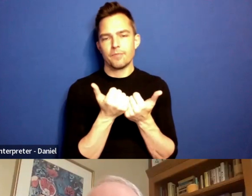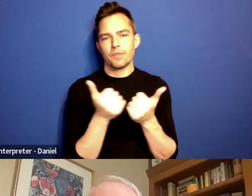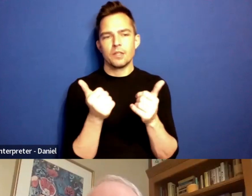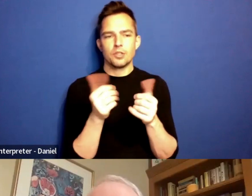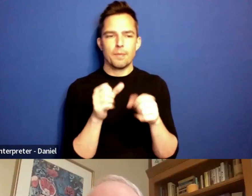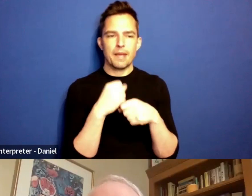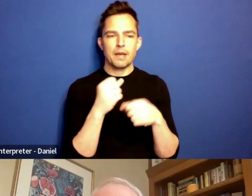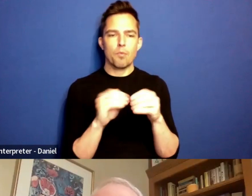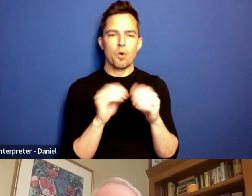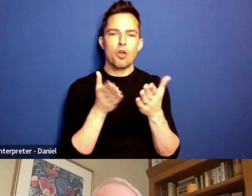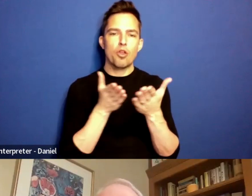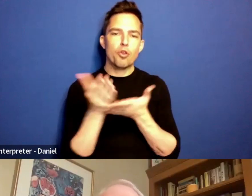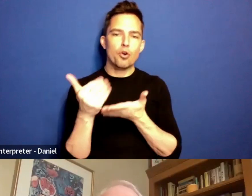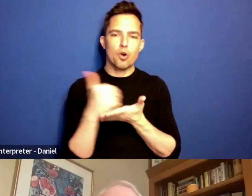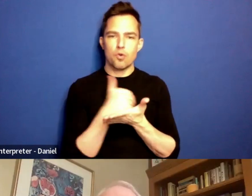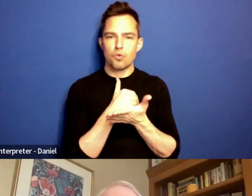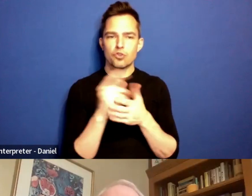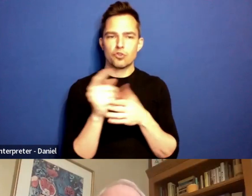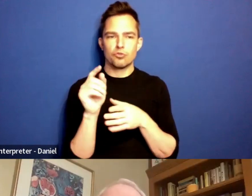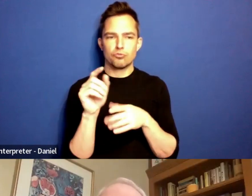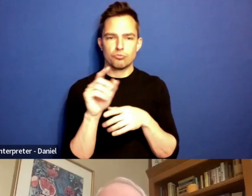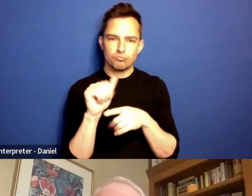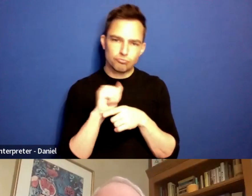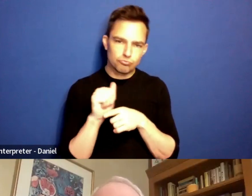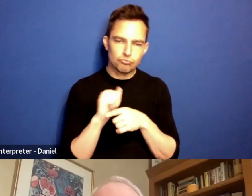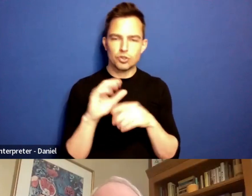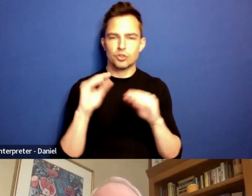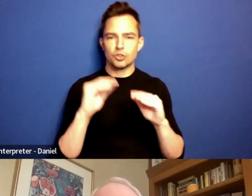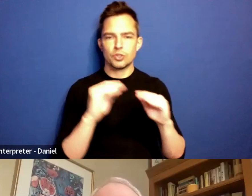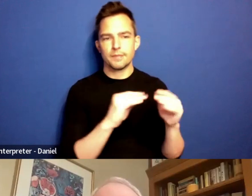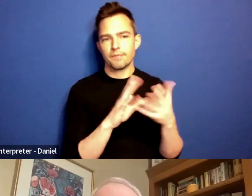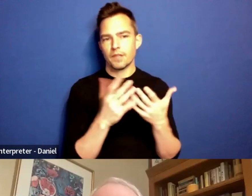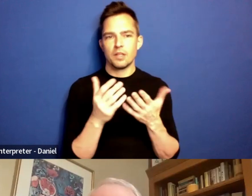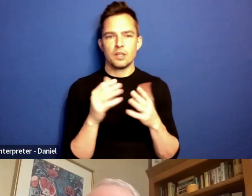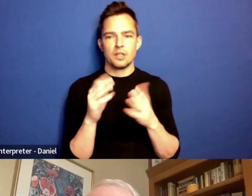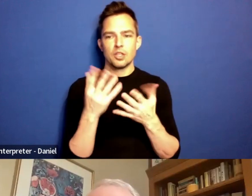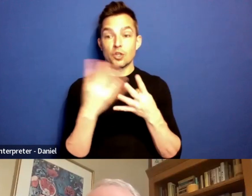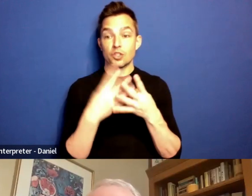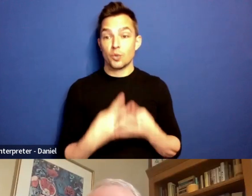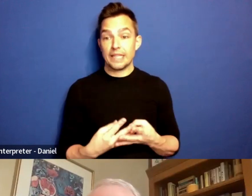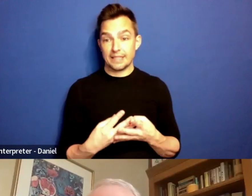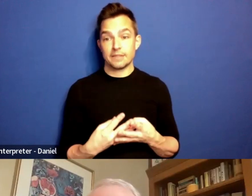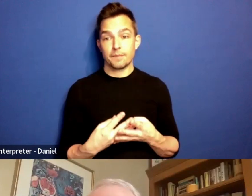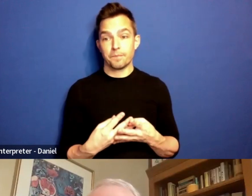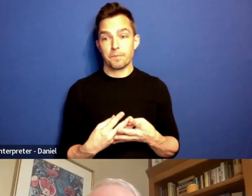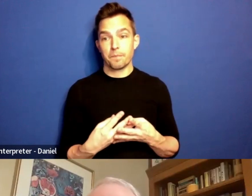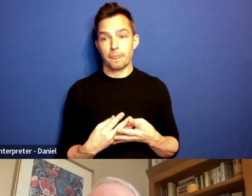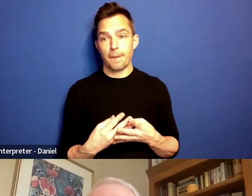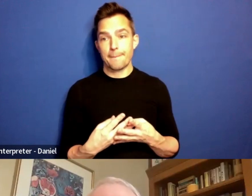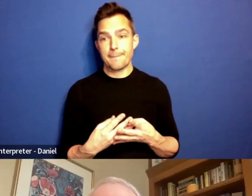etc. So, it's a screening, one, what this is a retrospective